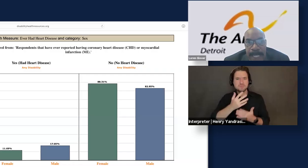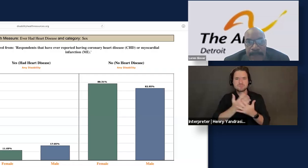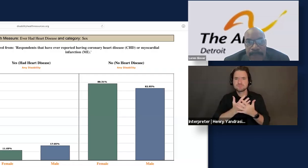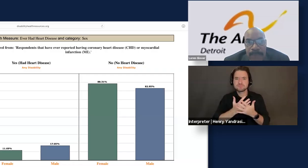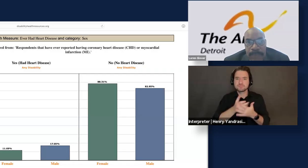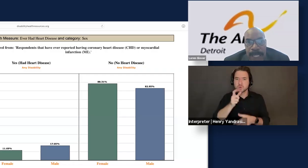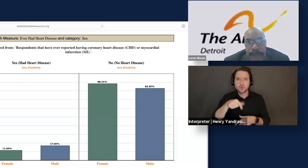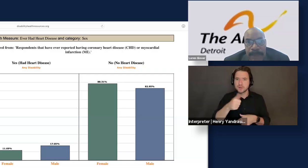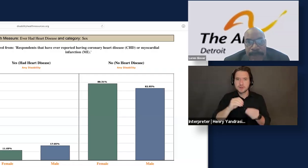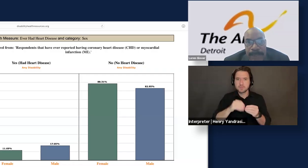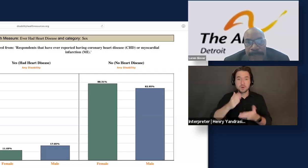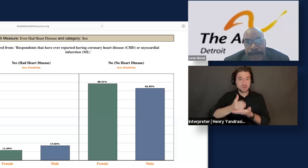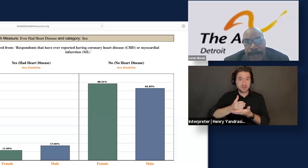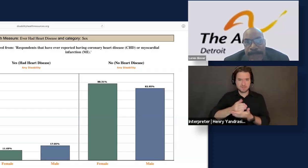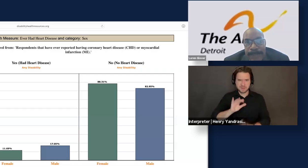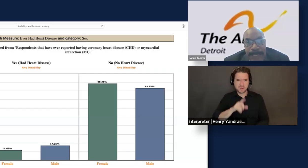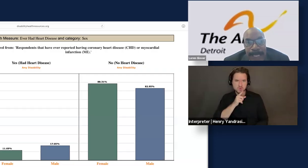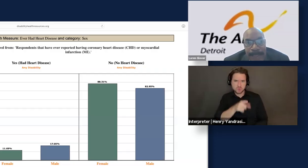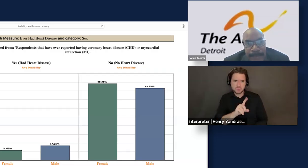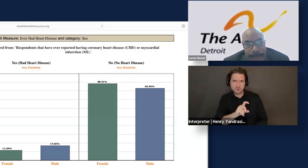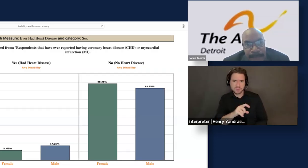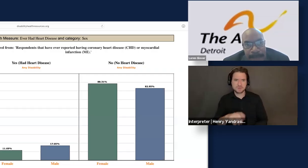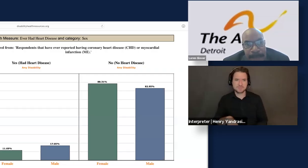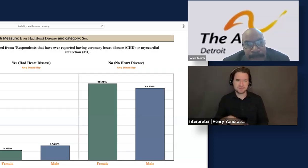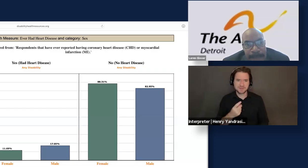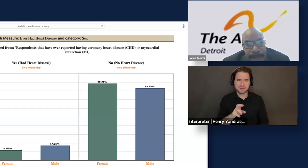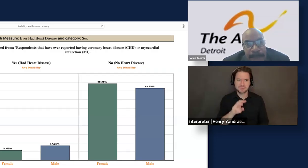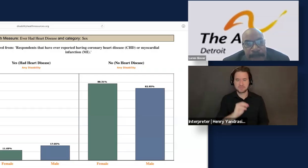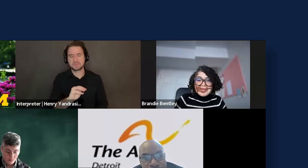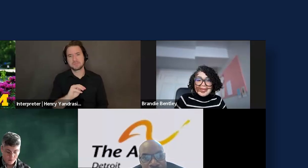Is that true, Dr. Mcgee? McCabe.